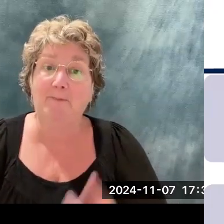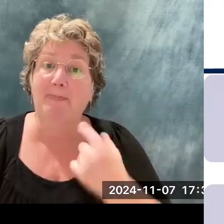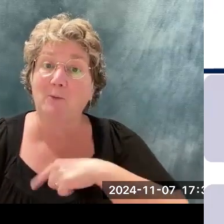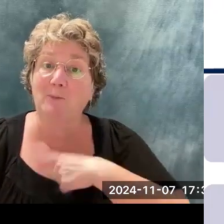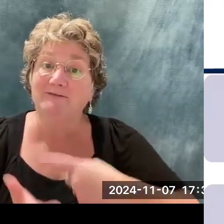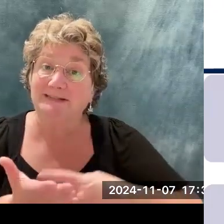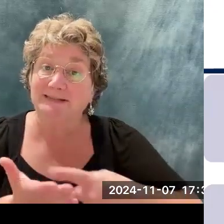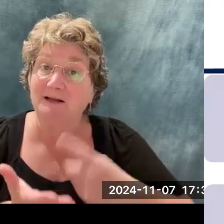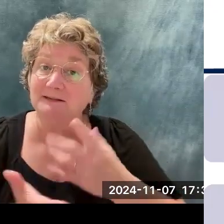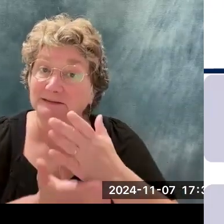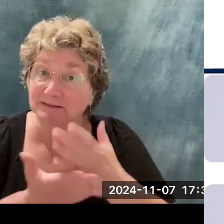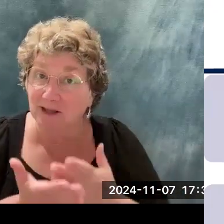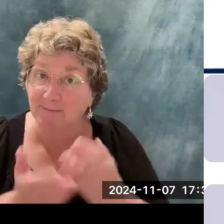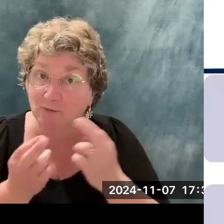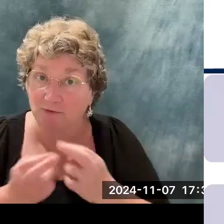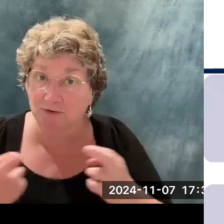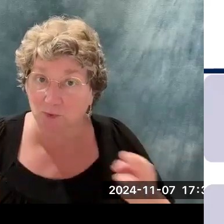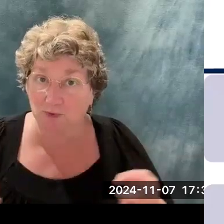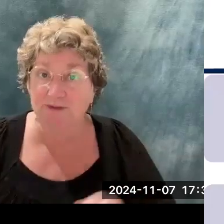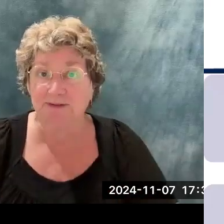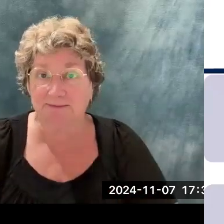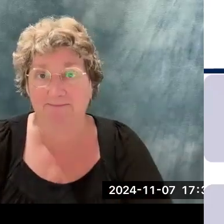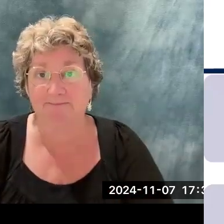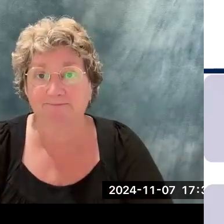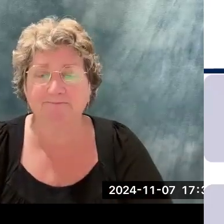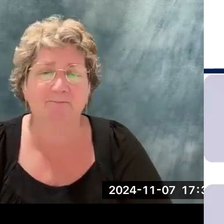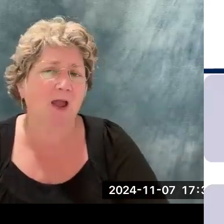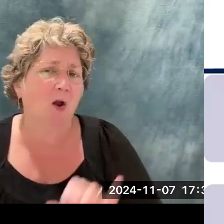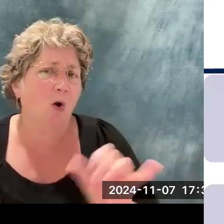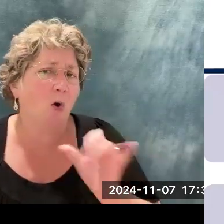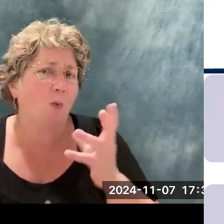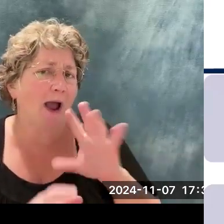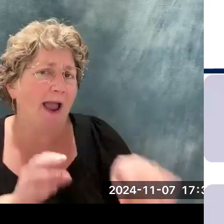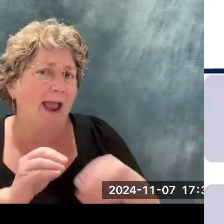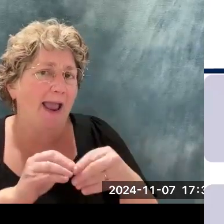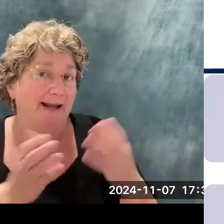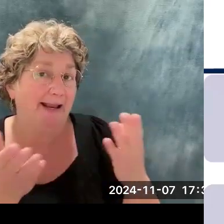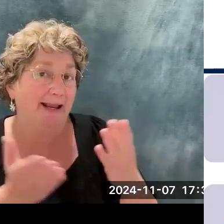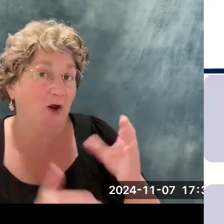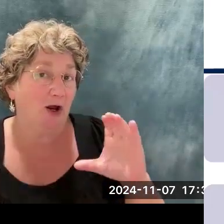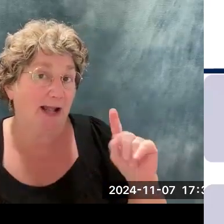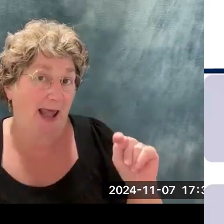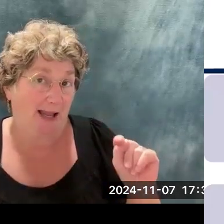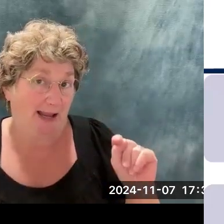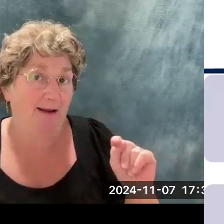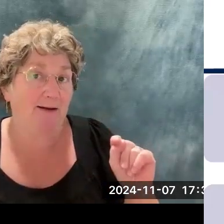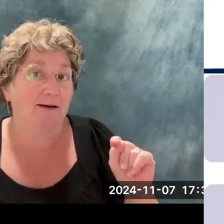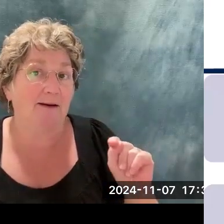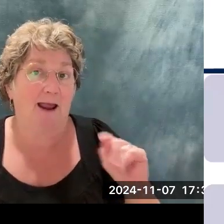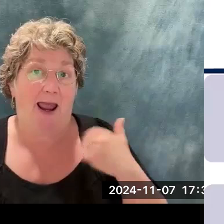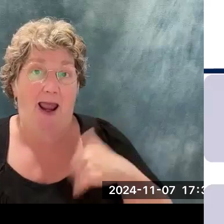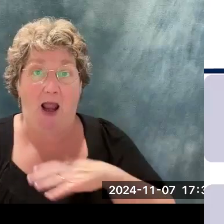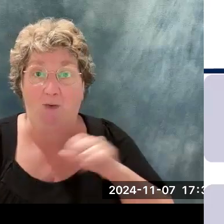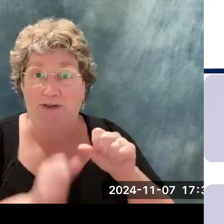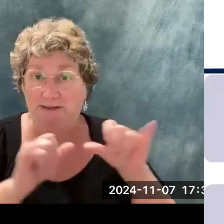that in Connecticut, the way that we have set up our resources and our system is following